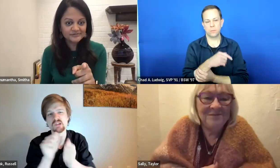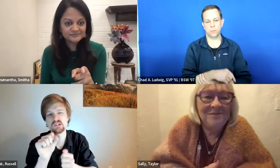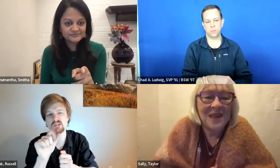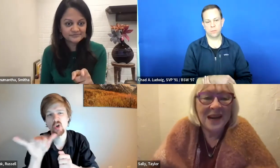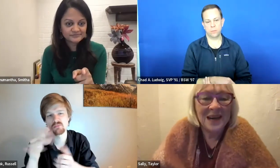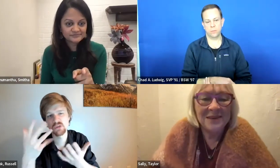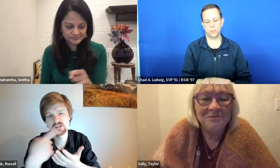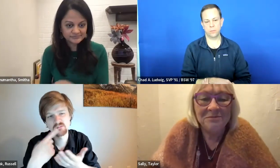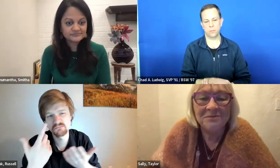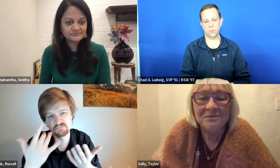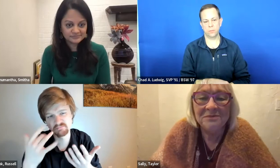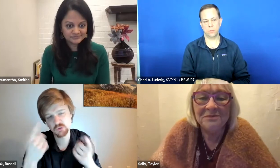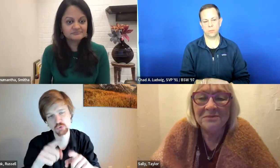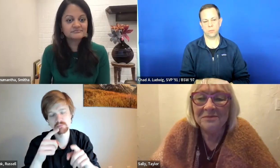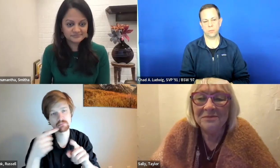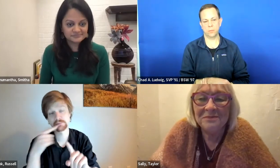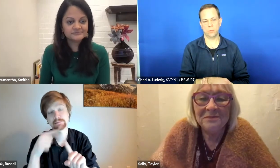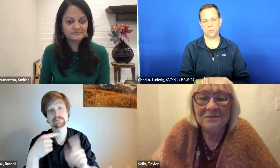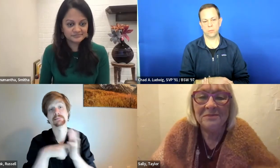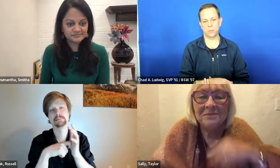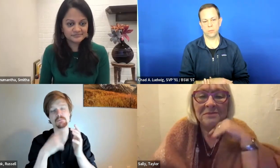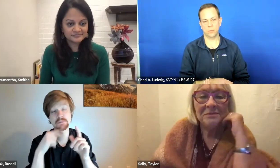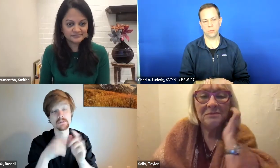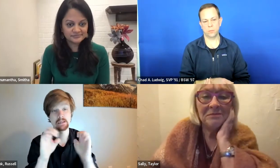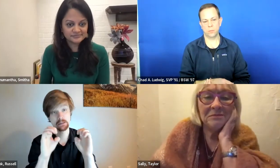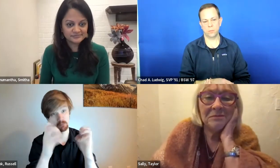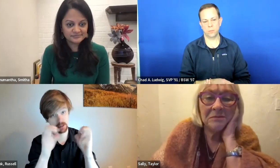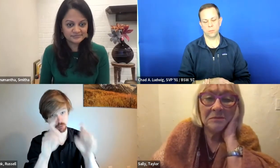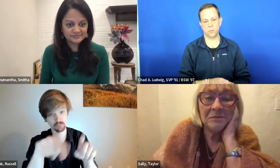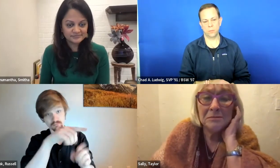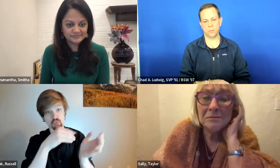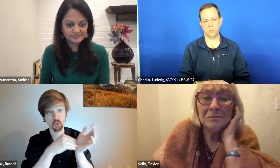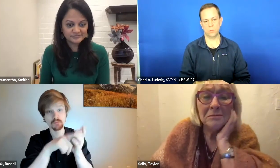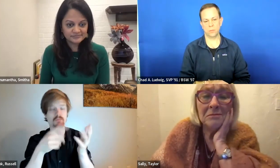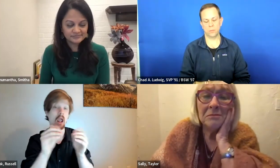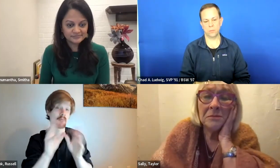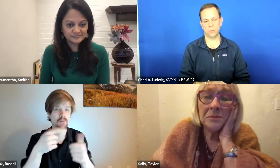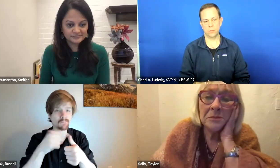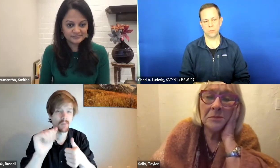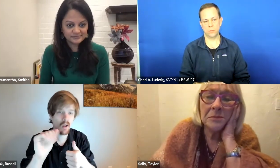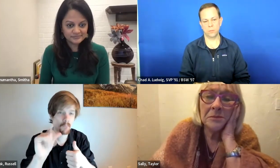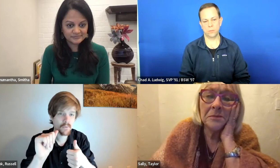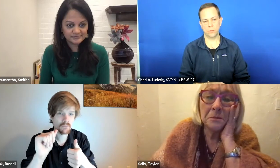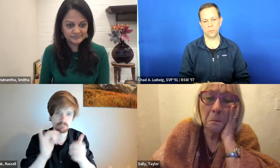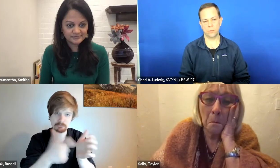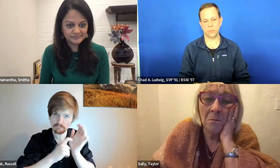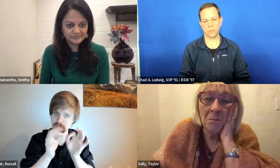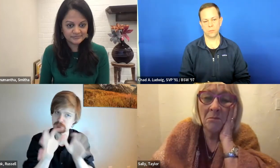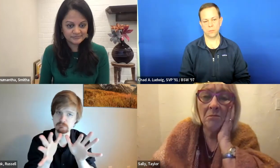This is Russell. I just support what Sally said. I agree. The key is educating doctors first,